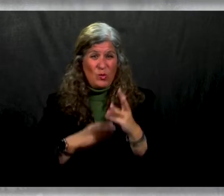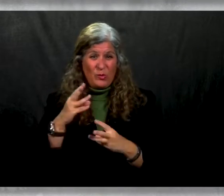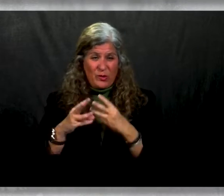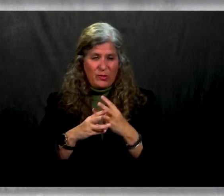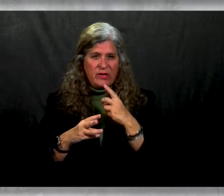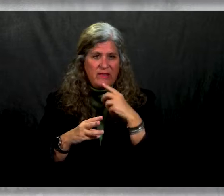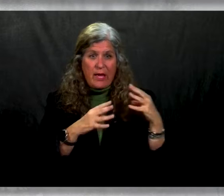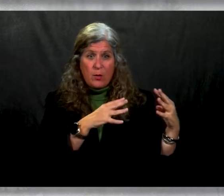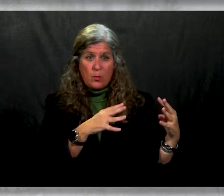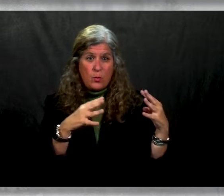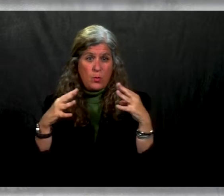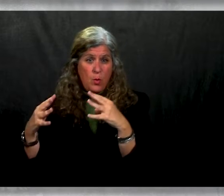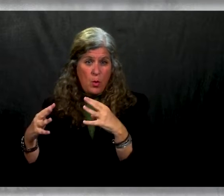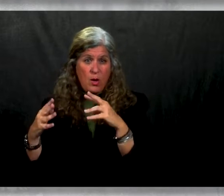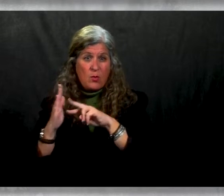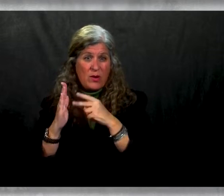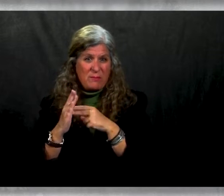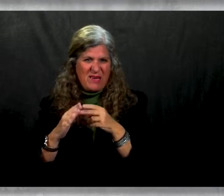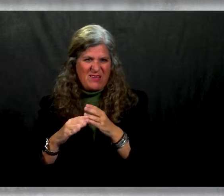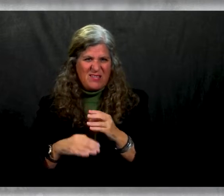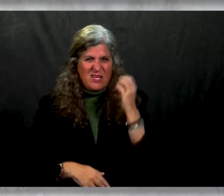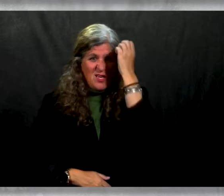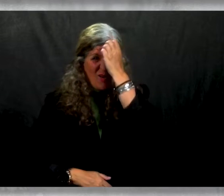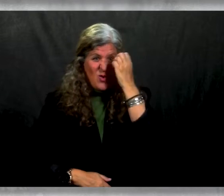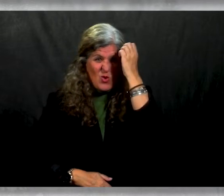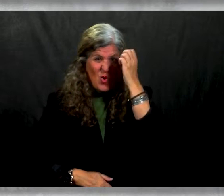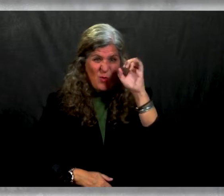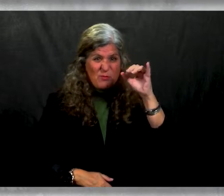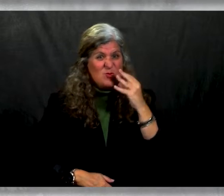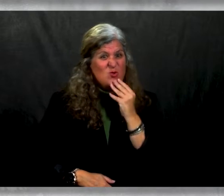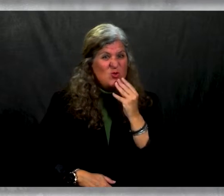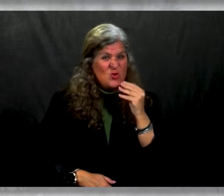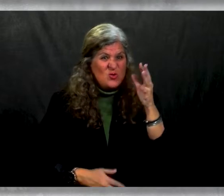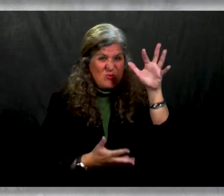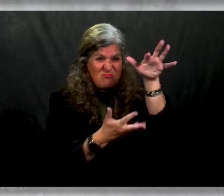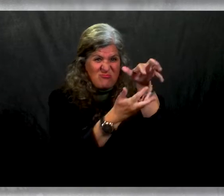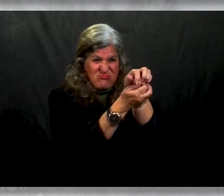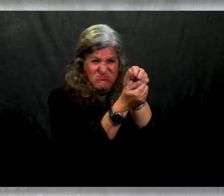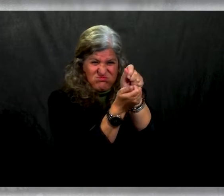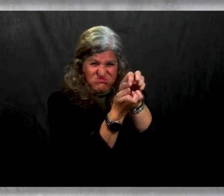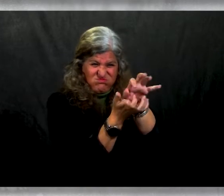of war would meet the end of European Jewry, "the annihilation of the Jewish race in Europe."